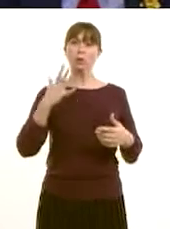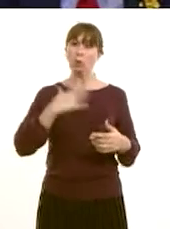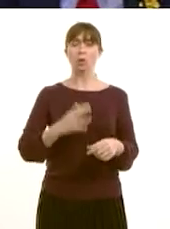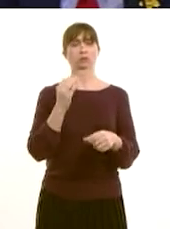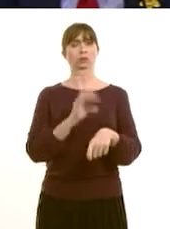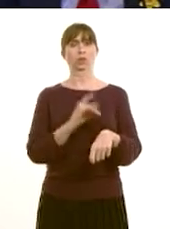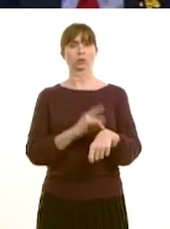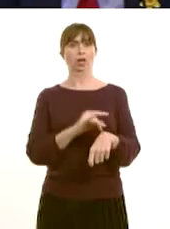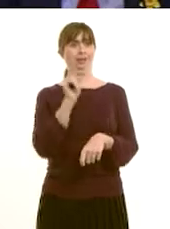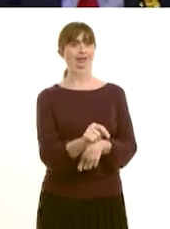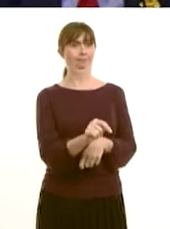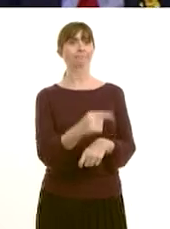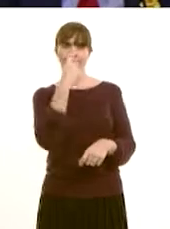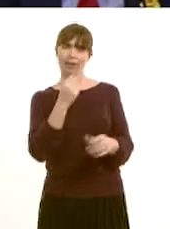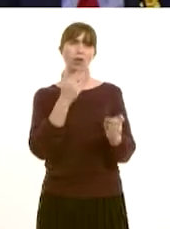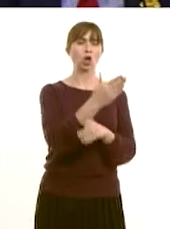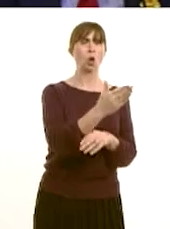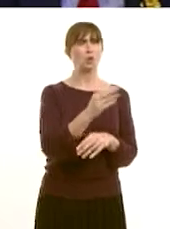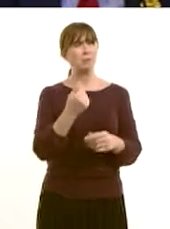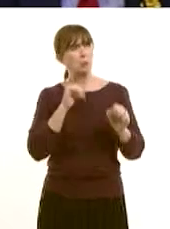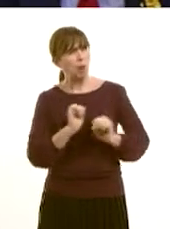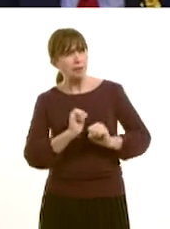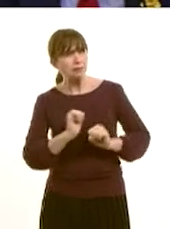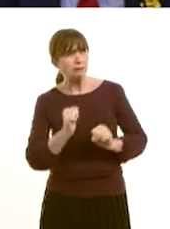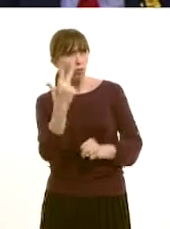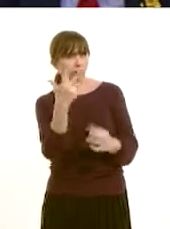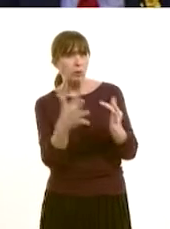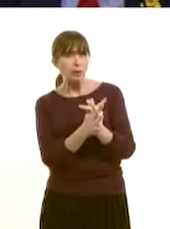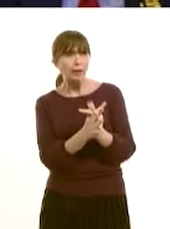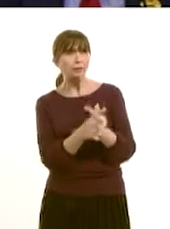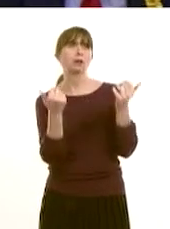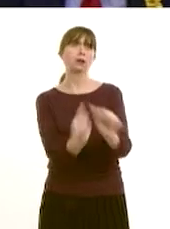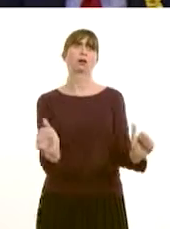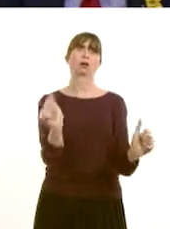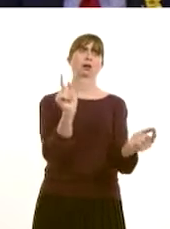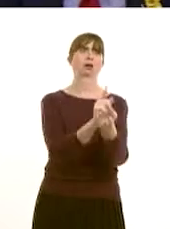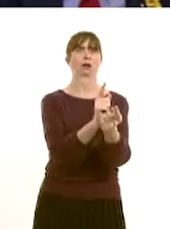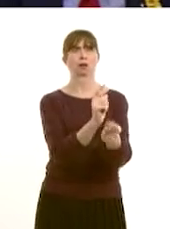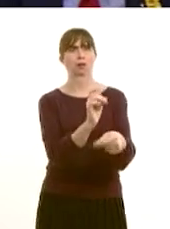For many people, a three-week wait for a GP appointment is not uncommon.